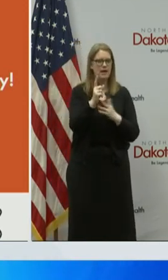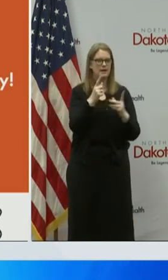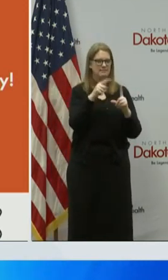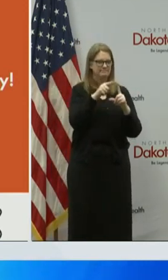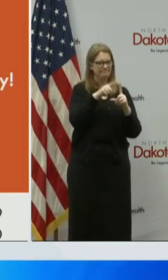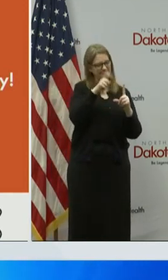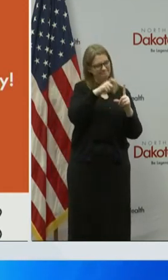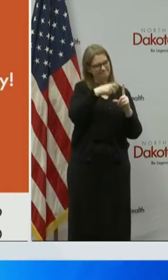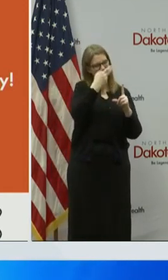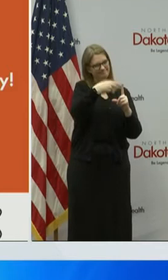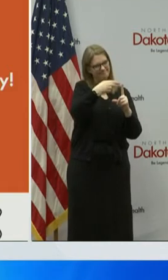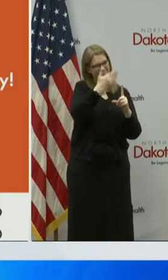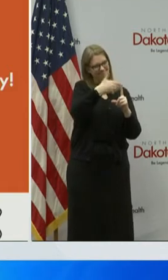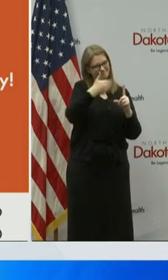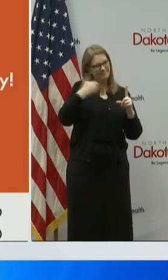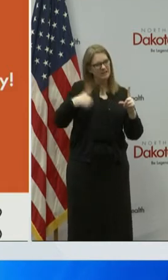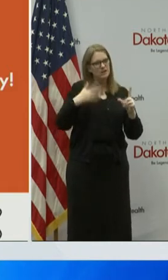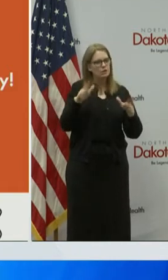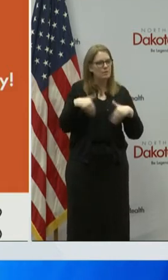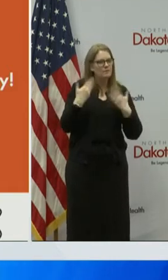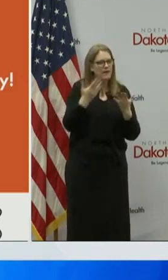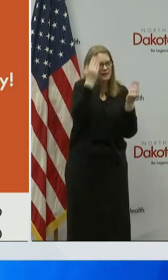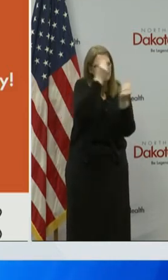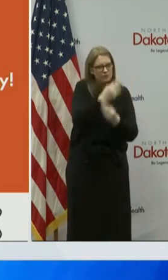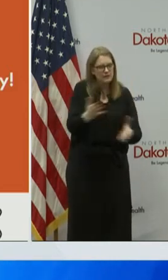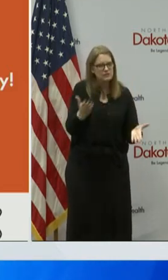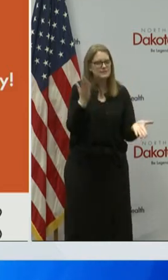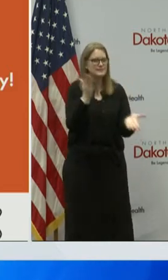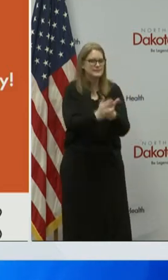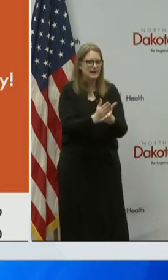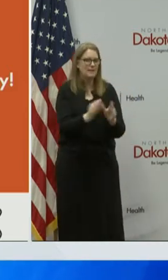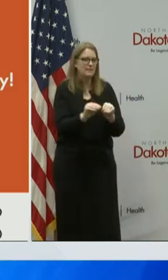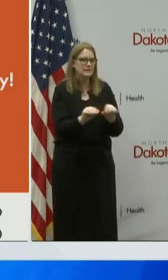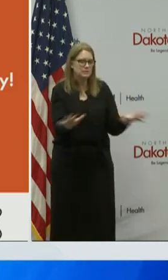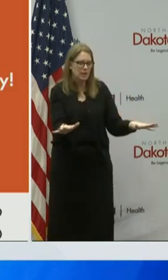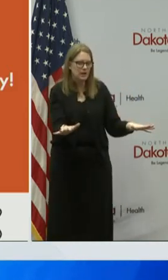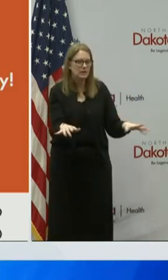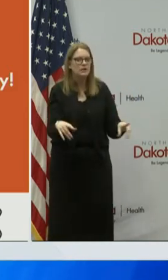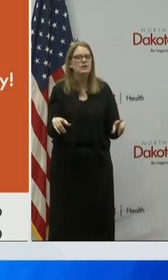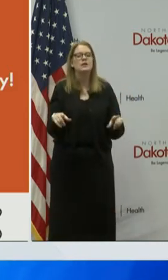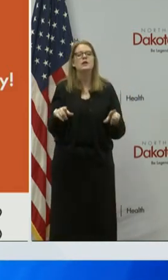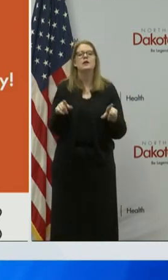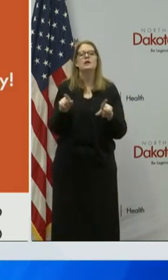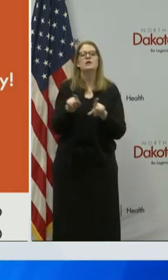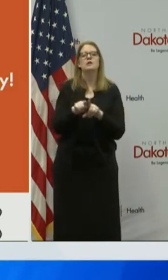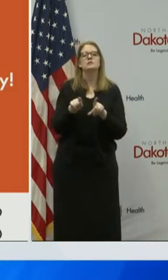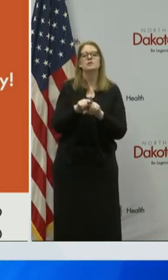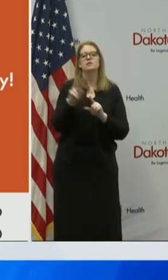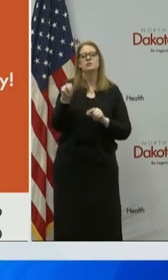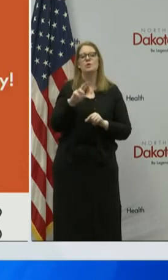PLACES, INCLUDING THE BE LEGENDARY/CARE19. YOU CAN HELP US SAVE LIVES WITH AMOUNT CONTACT TRACING AND GIVE US THE DATA TO HELP US STOP THE